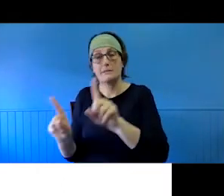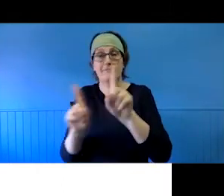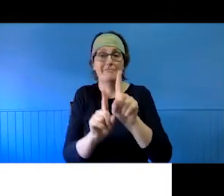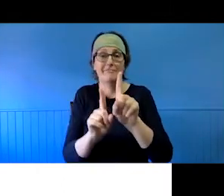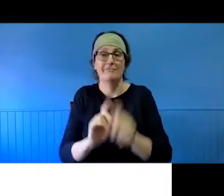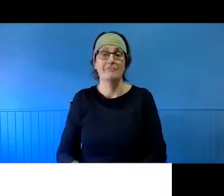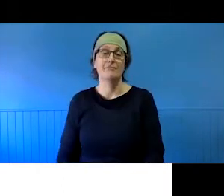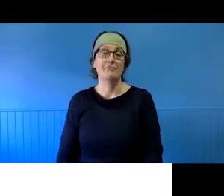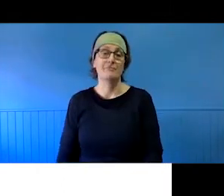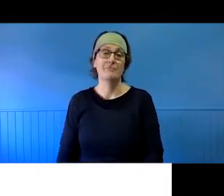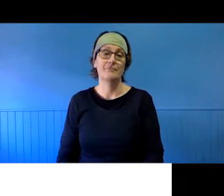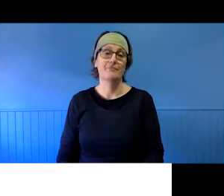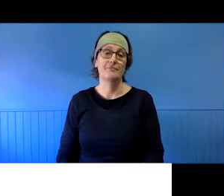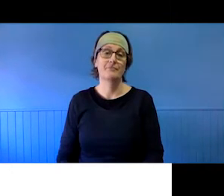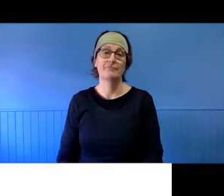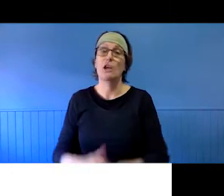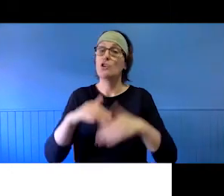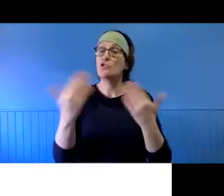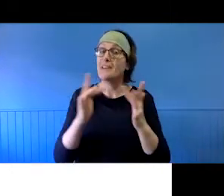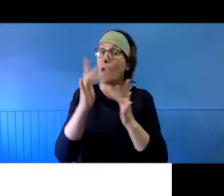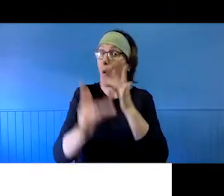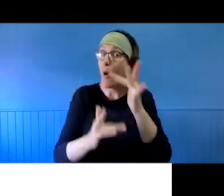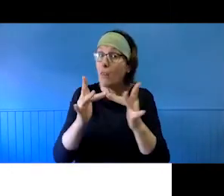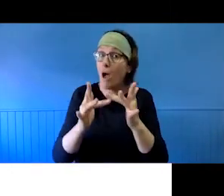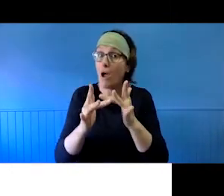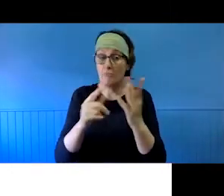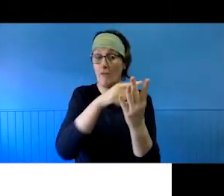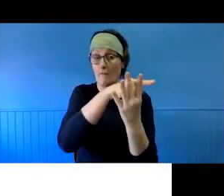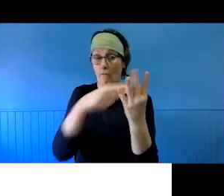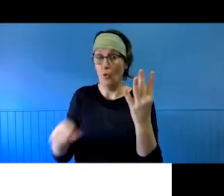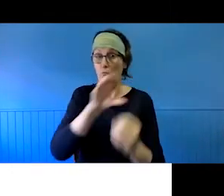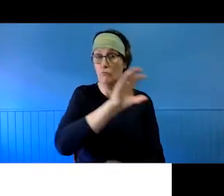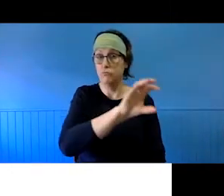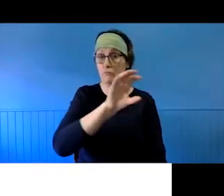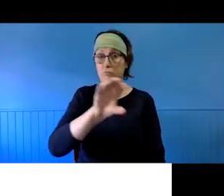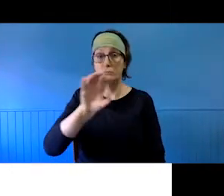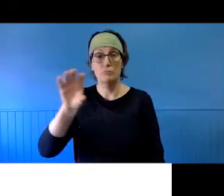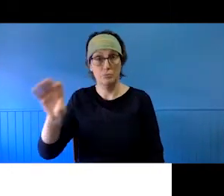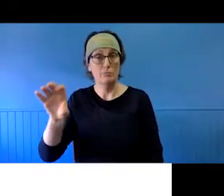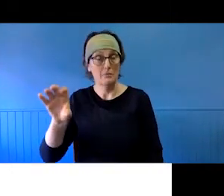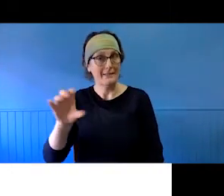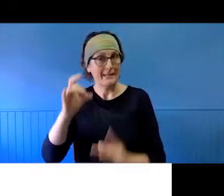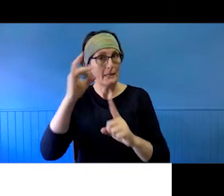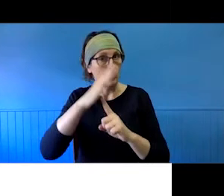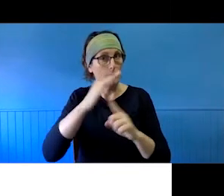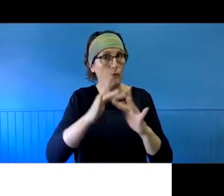As we shift into the online environment, these approaches are still relevant even though we use them in the face-to-face environment.